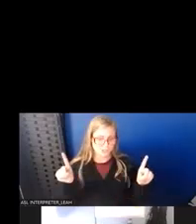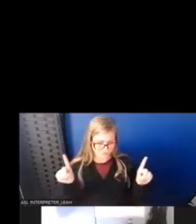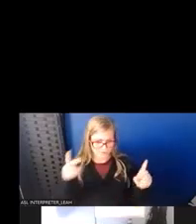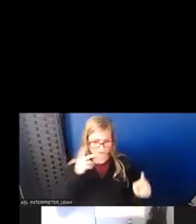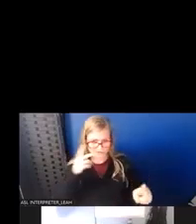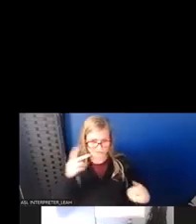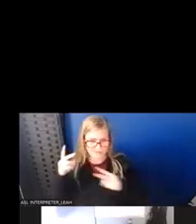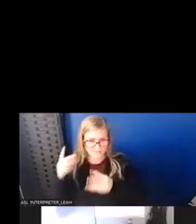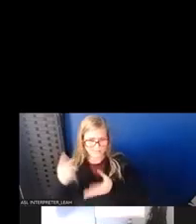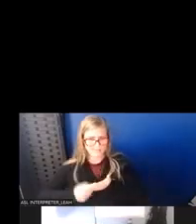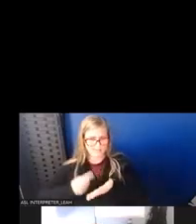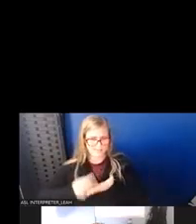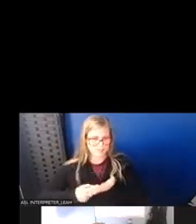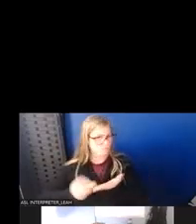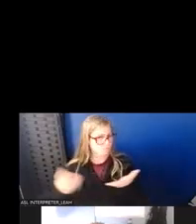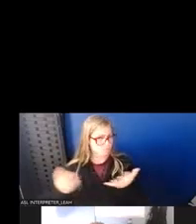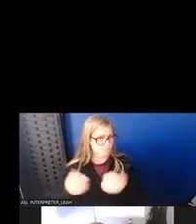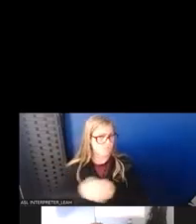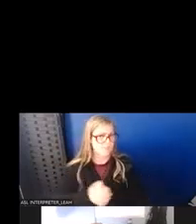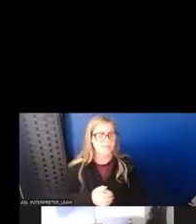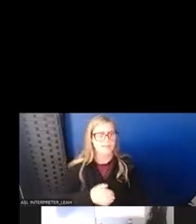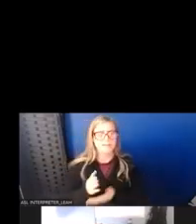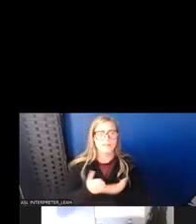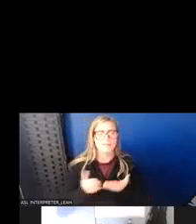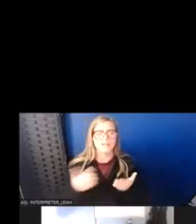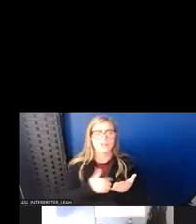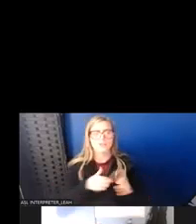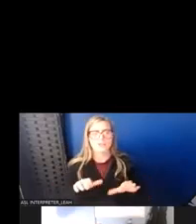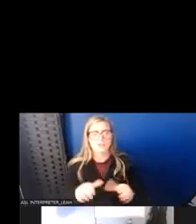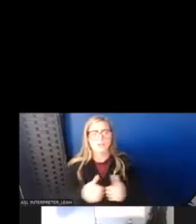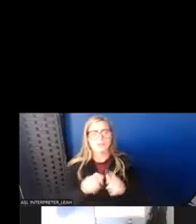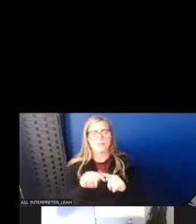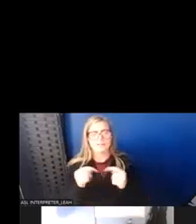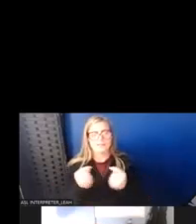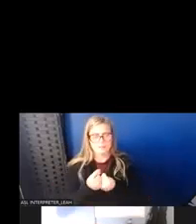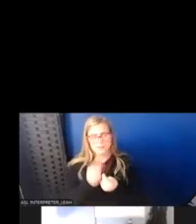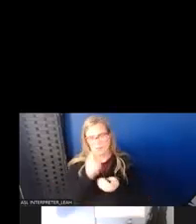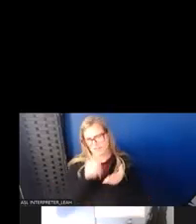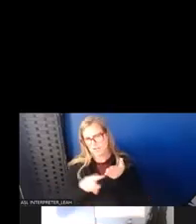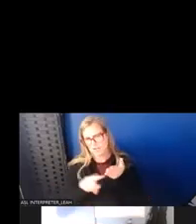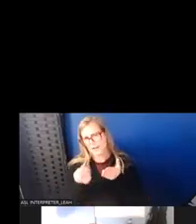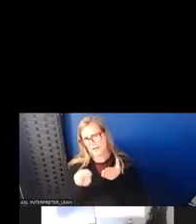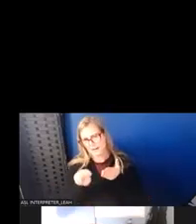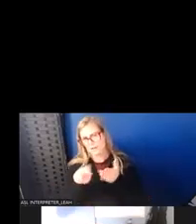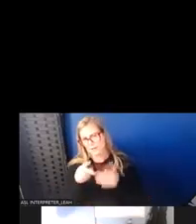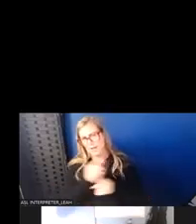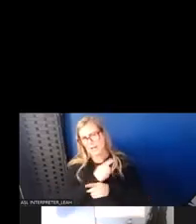So some of the things that we do with our teams is that we check in with them on a regular basis, maybe every three